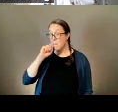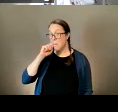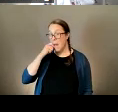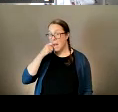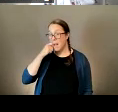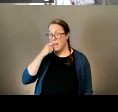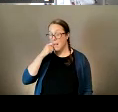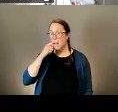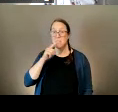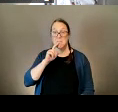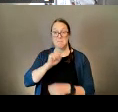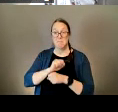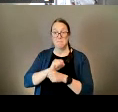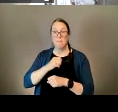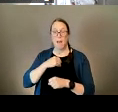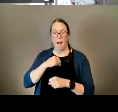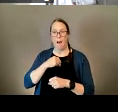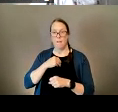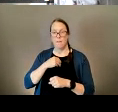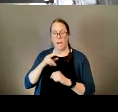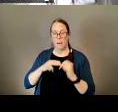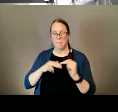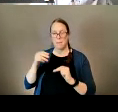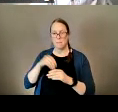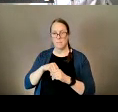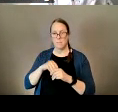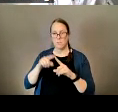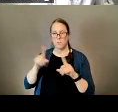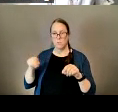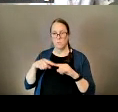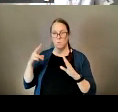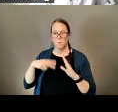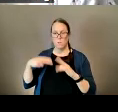there's actually a built in screen reader for the Mac, which is called Voiceover.